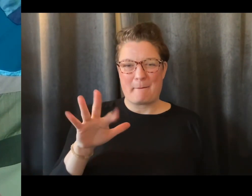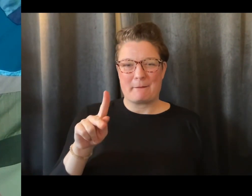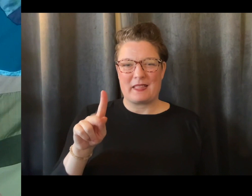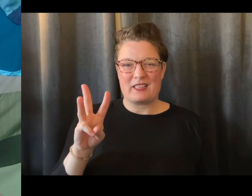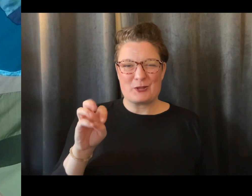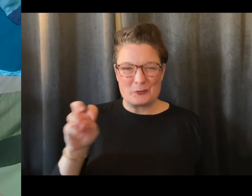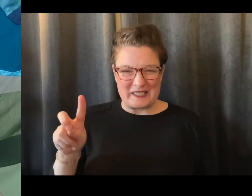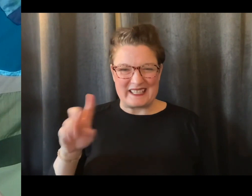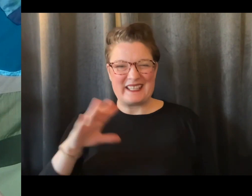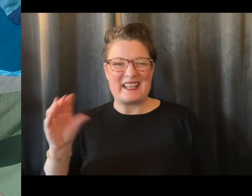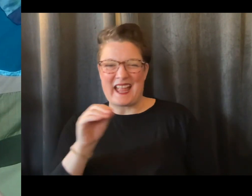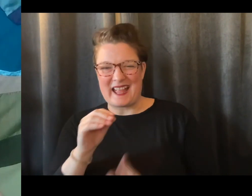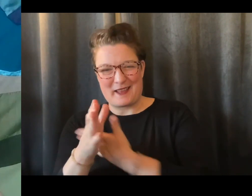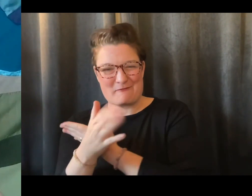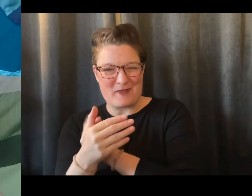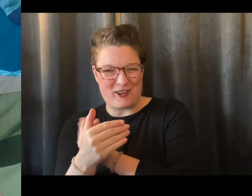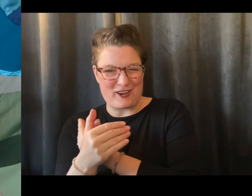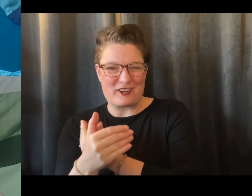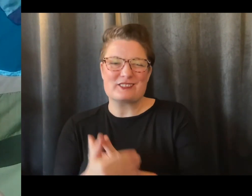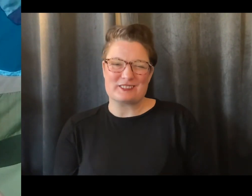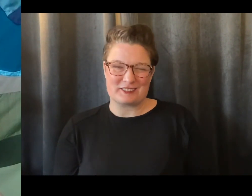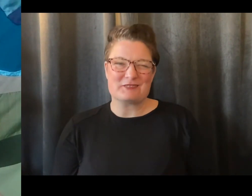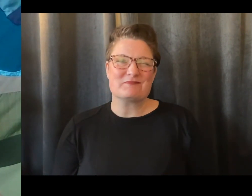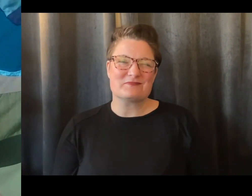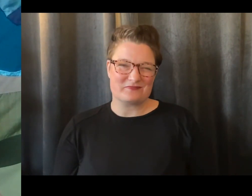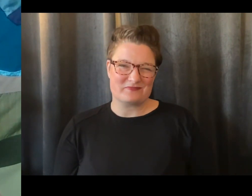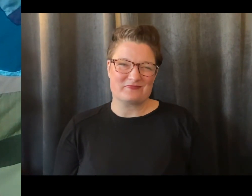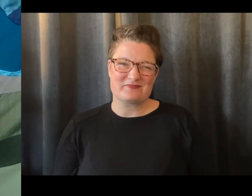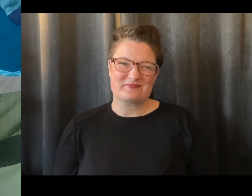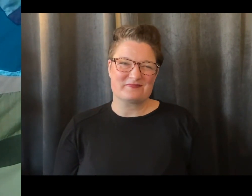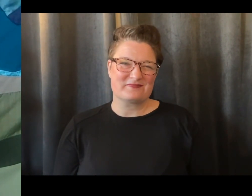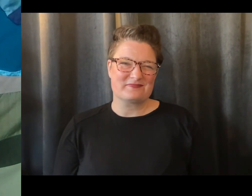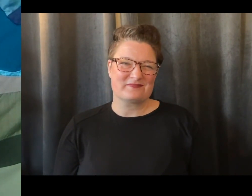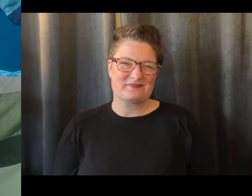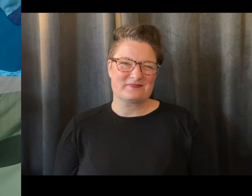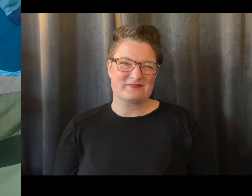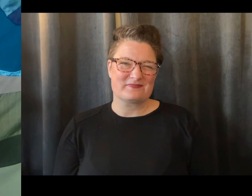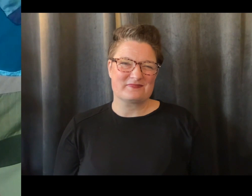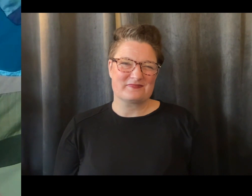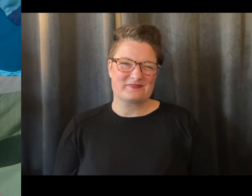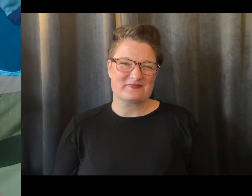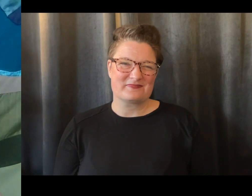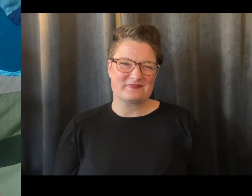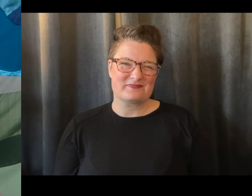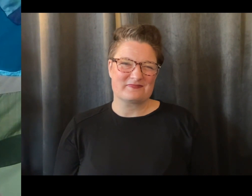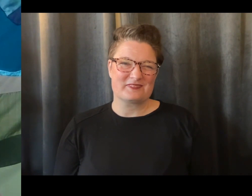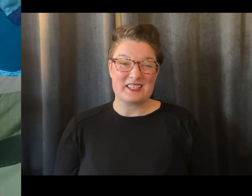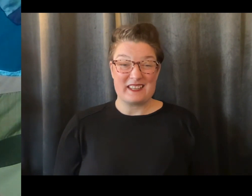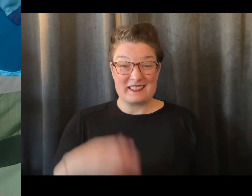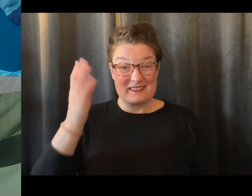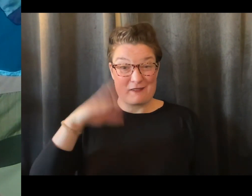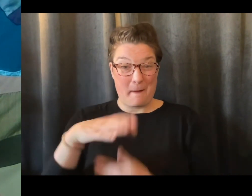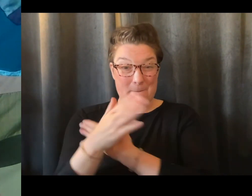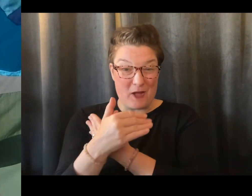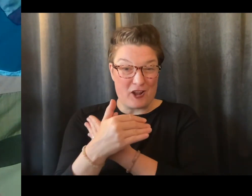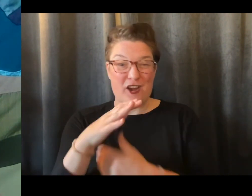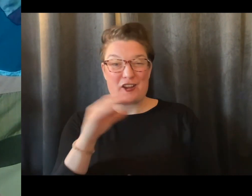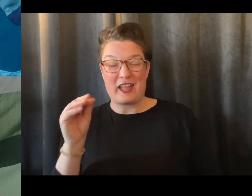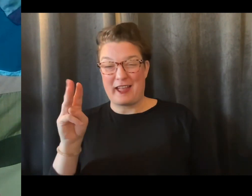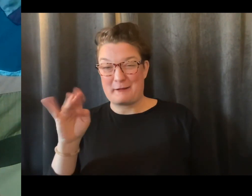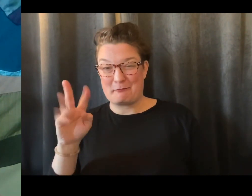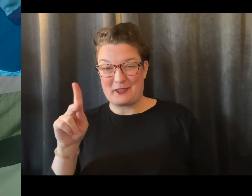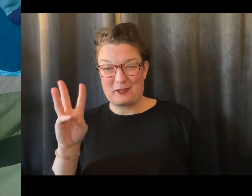gorgeous love affair of Monarch and Milkweed, of Diaspora and Transformation,